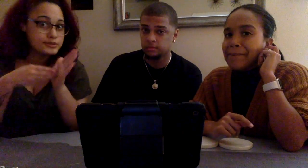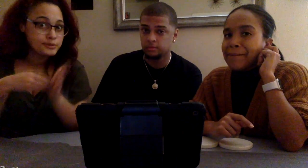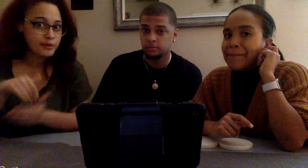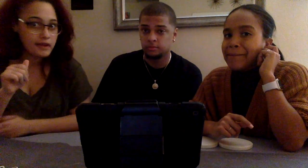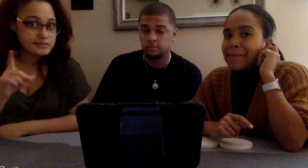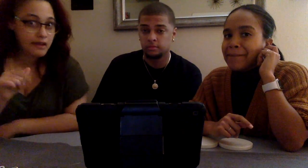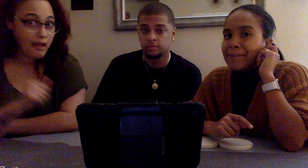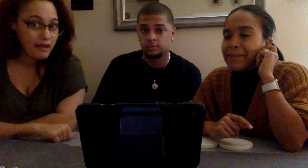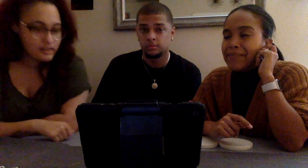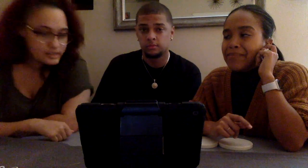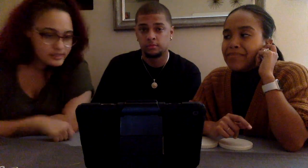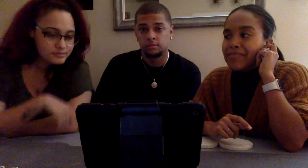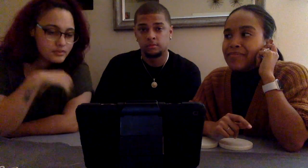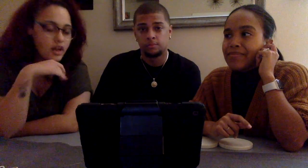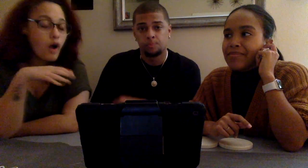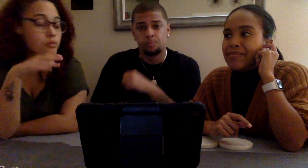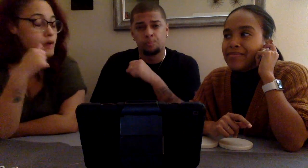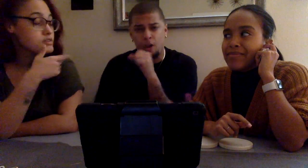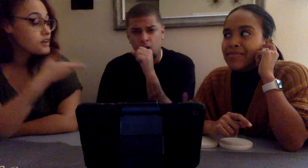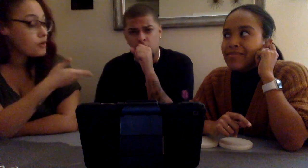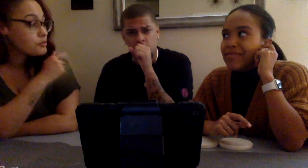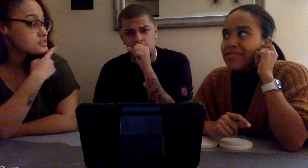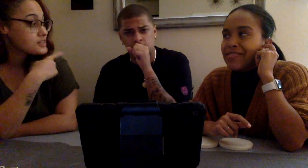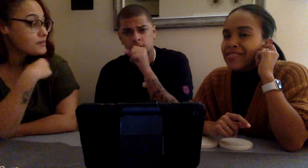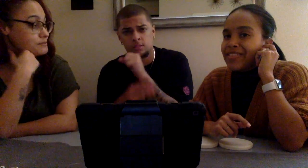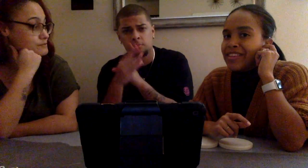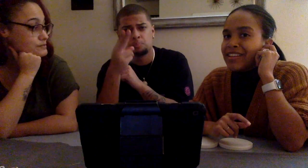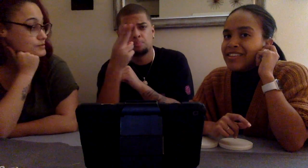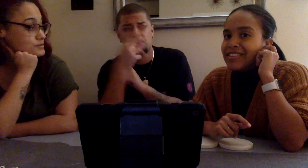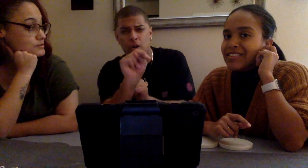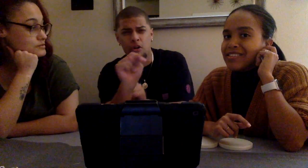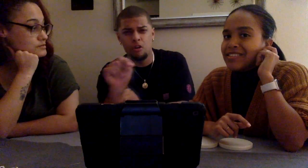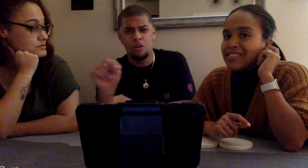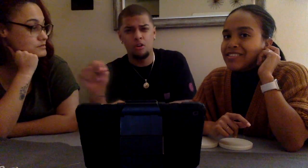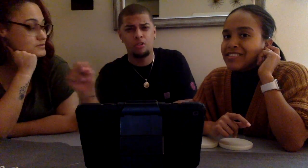I'll sue you with A.D.A.... whatever. What were you saying? Dante: BURNNNN